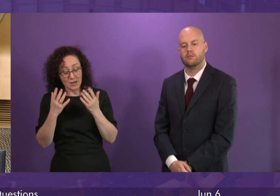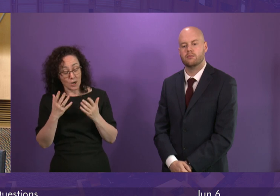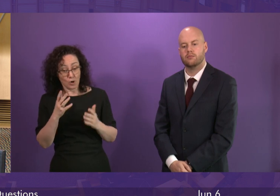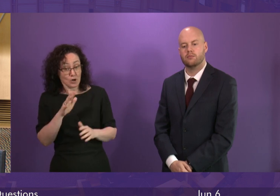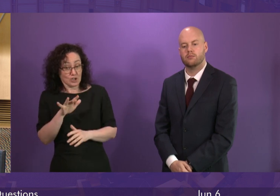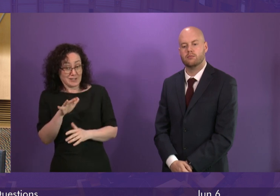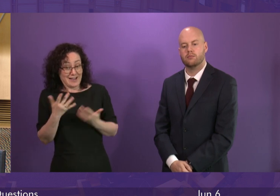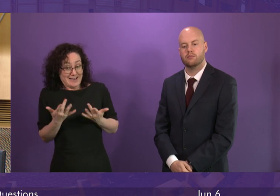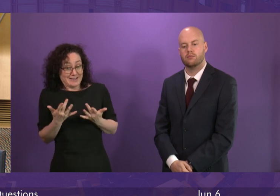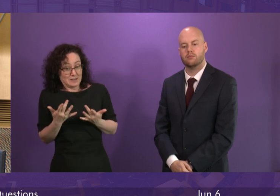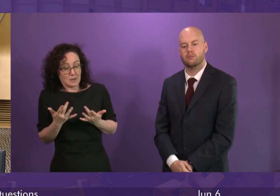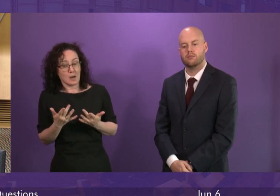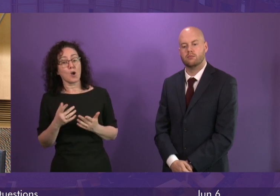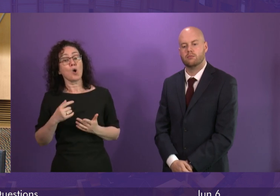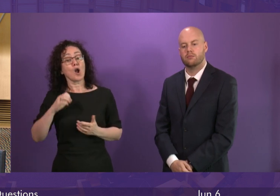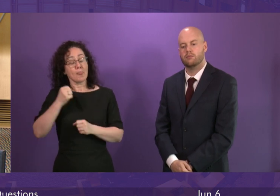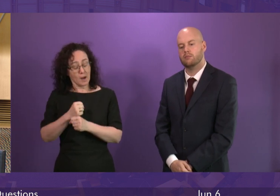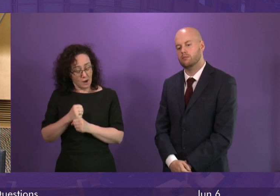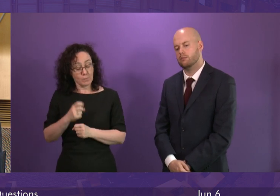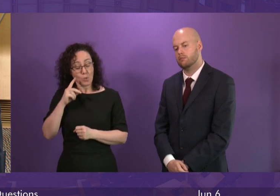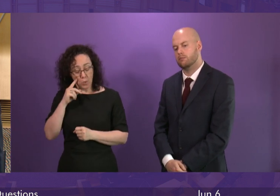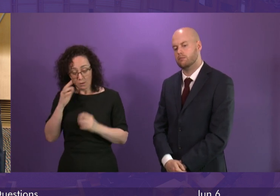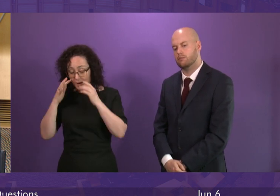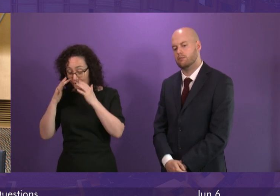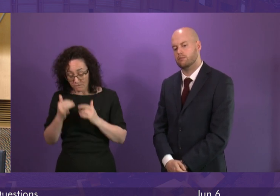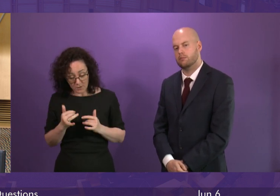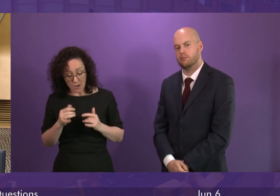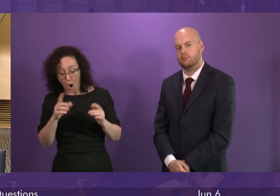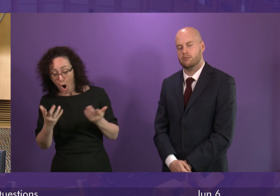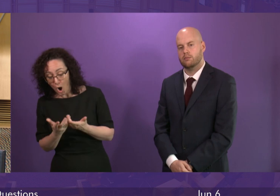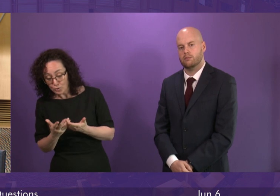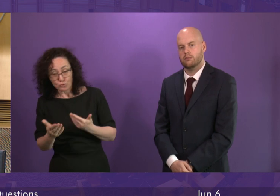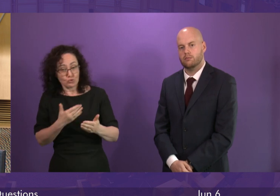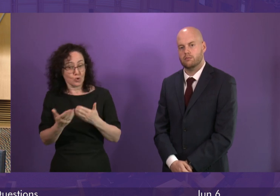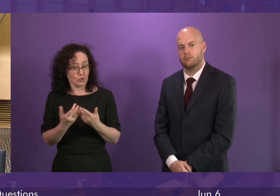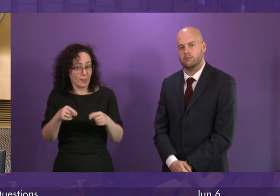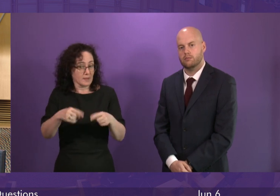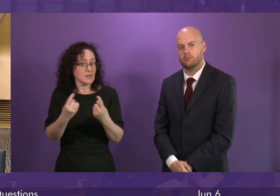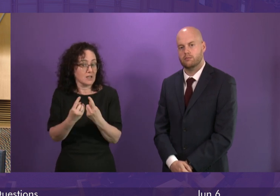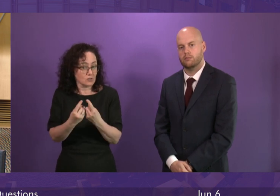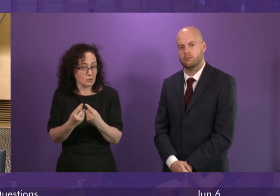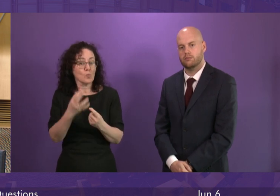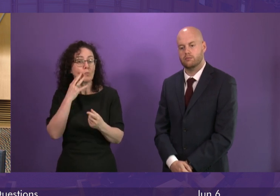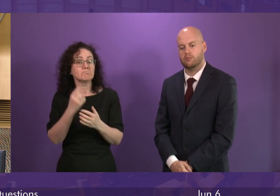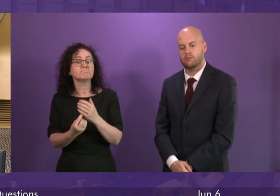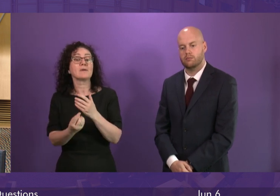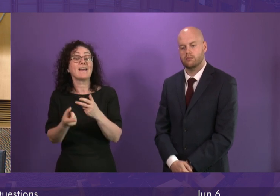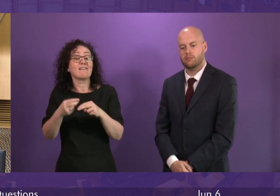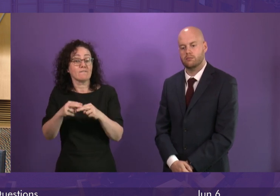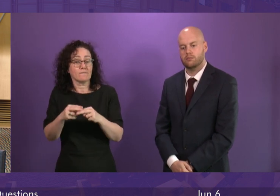to manage any reconciliation as part of each budget, and we will be guided in that by the principles that are set out in the medium-term financial strategy, including those on the